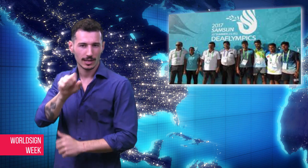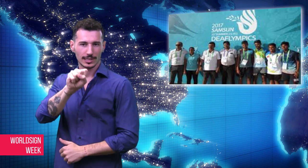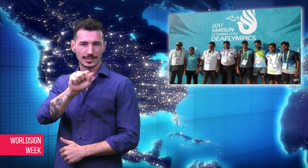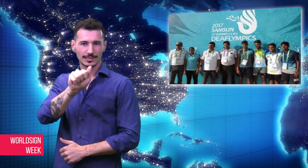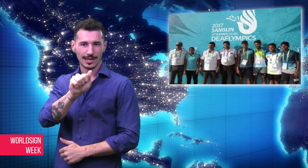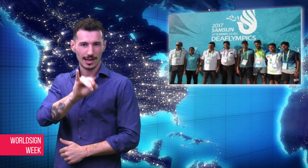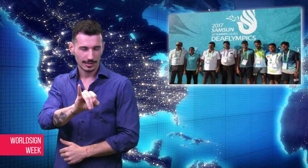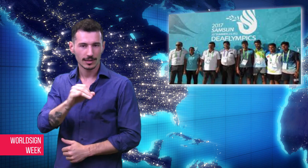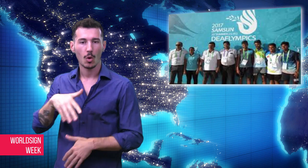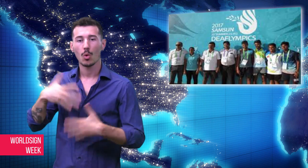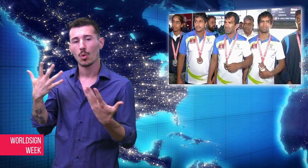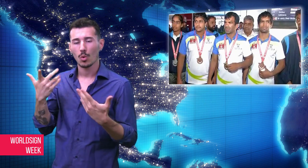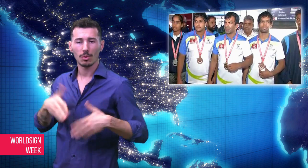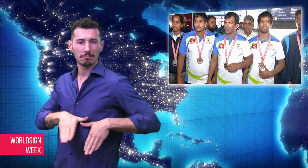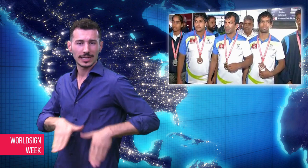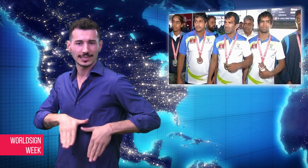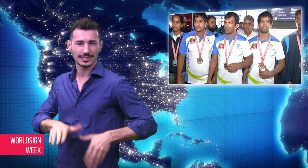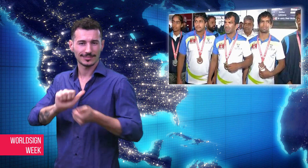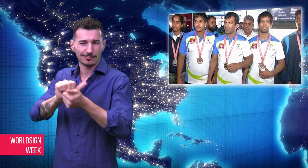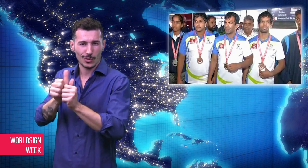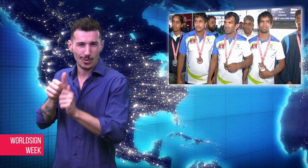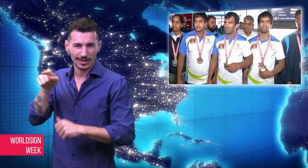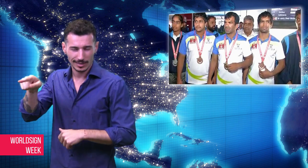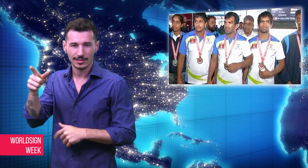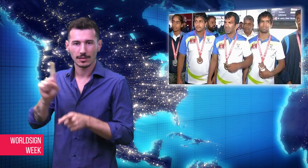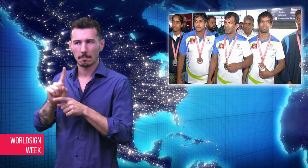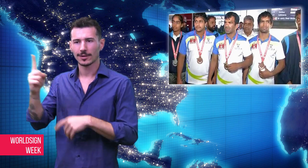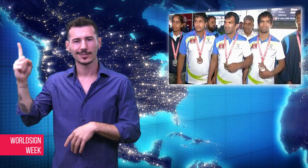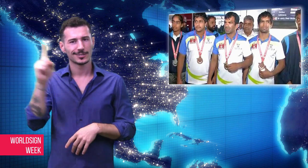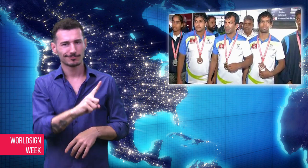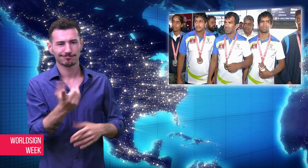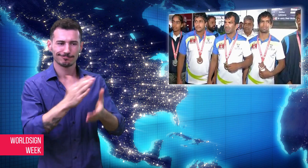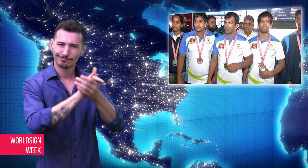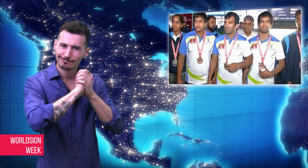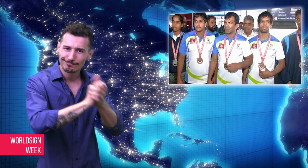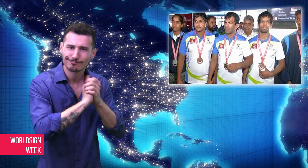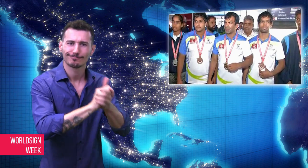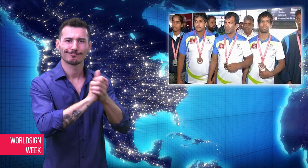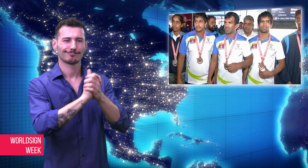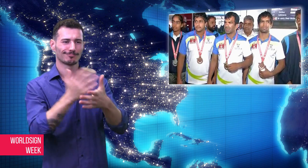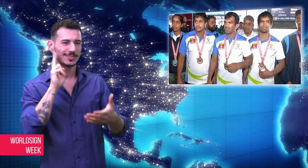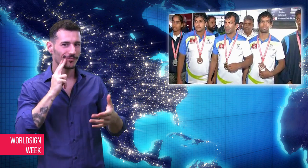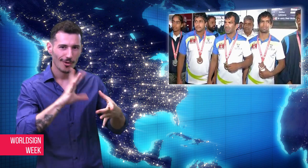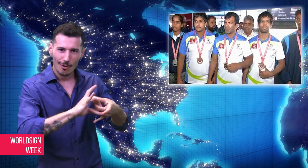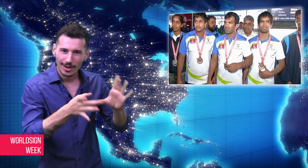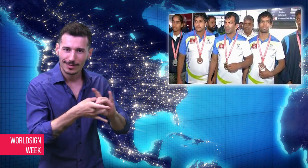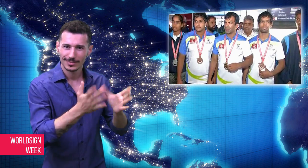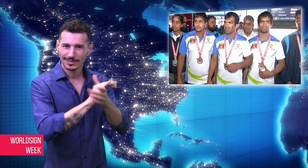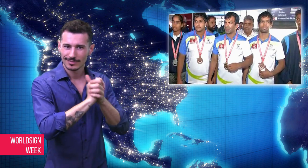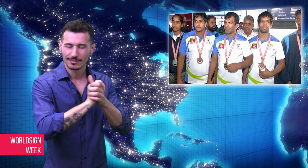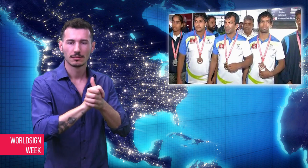ministry were on hand to to recognize their accomplishments at the Deaflympics